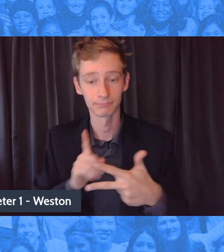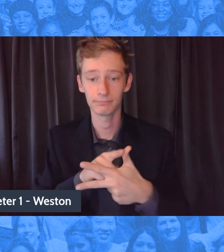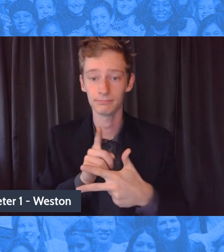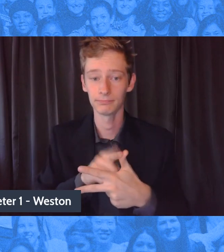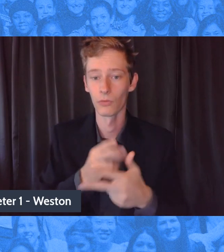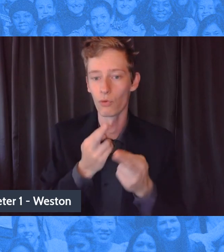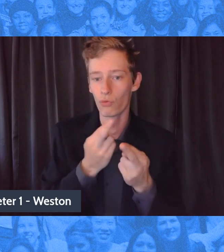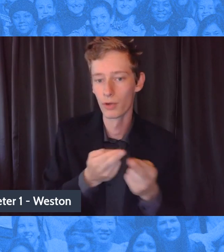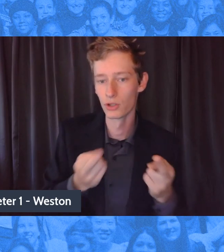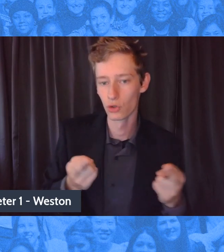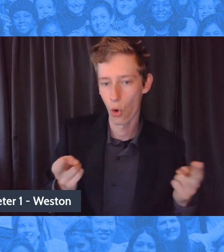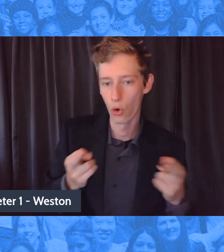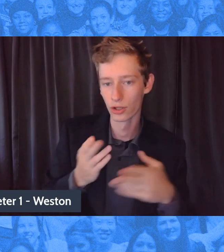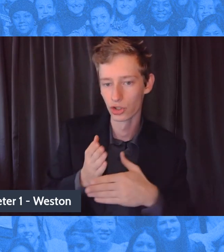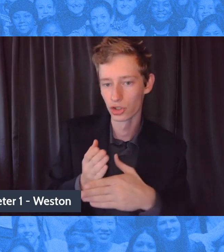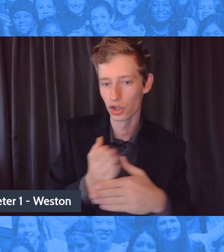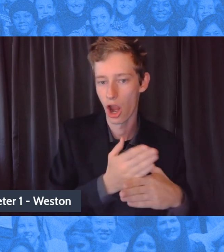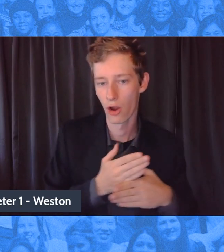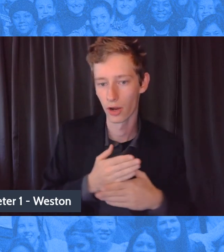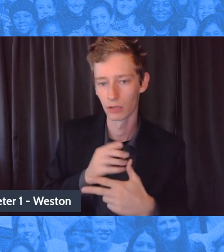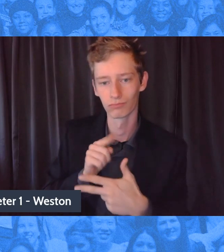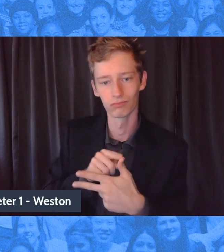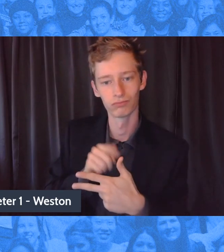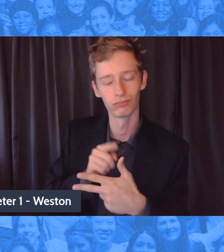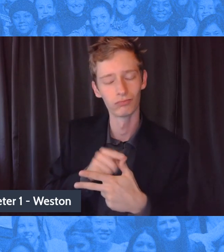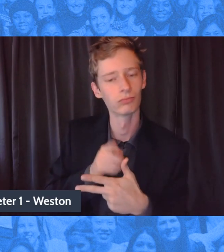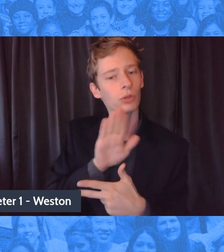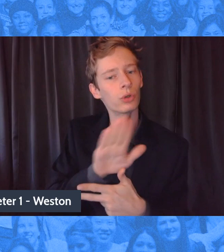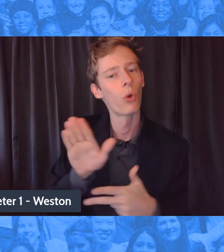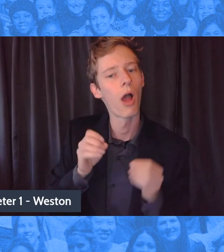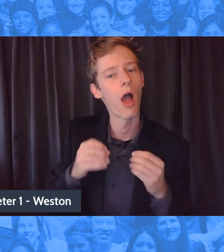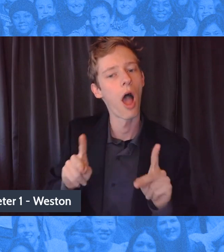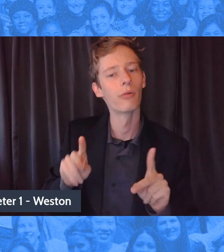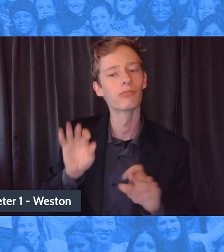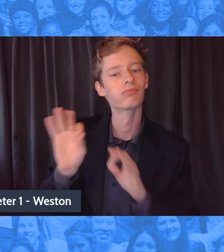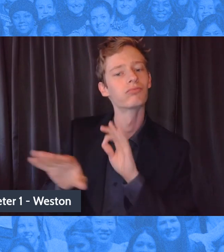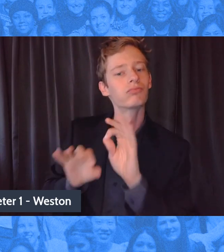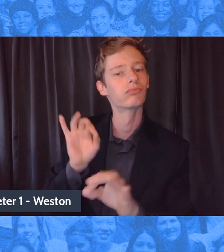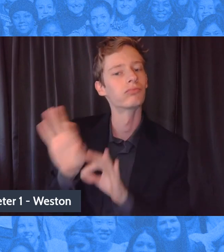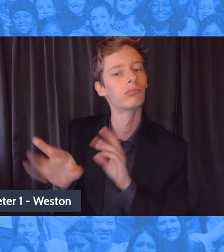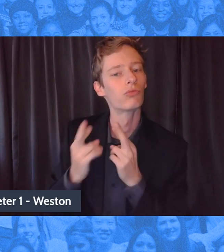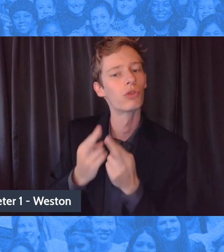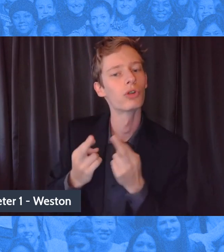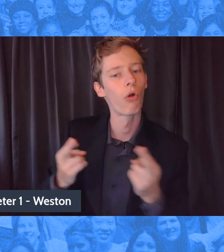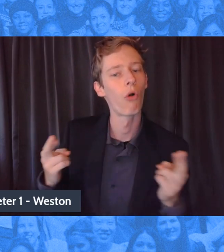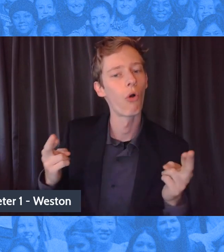This will be the opportunity where you can share any resources connected to the topics discussed today.